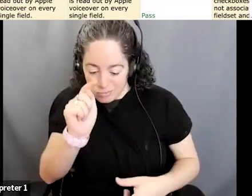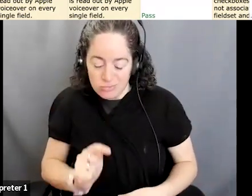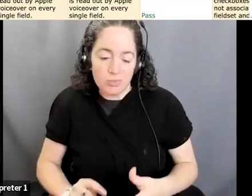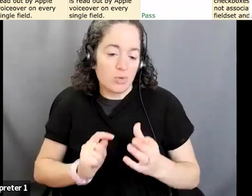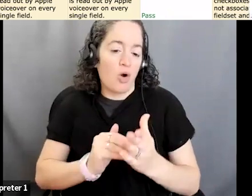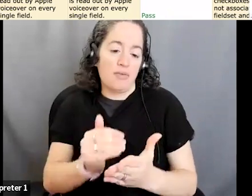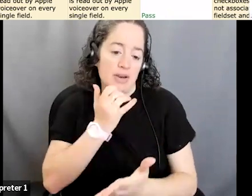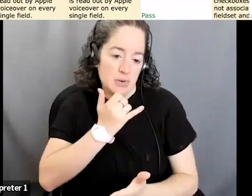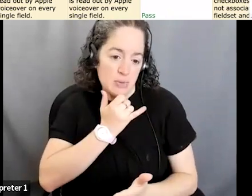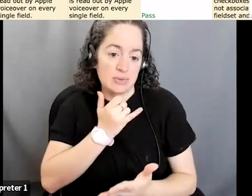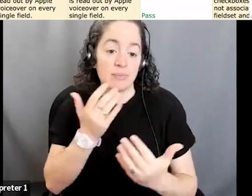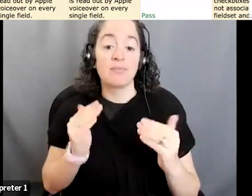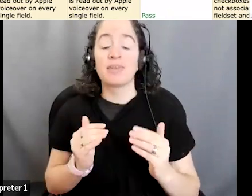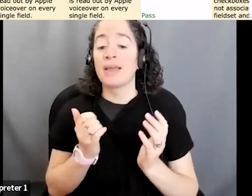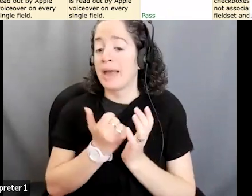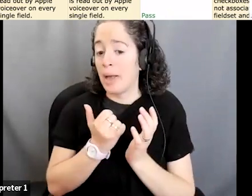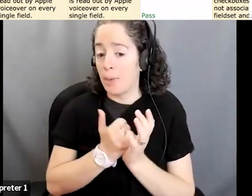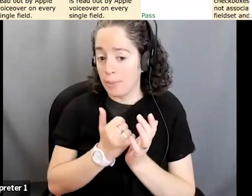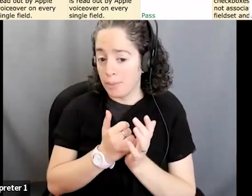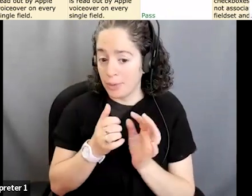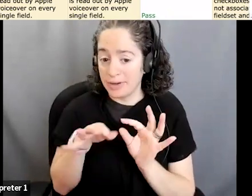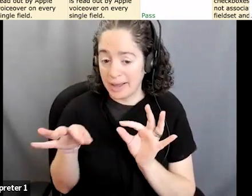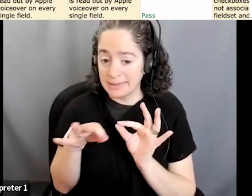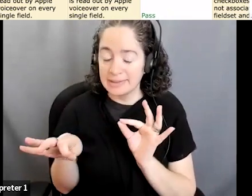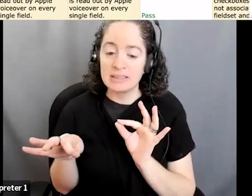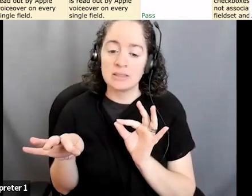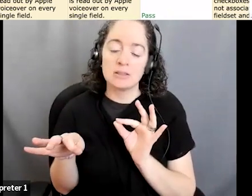The helper text was routinely an issue.